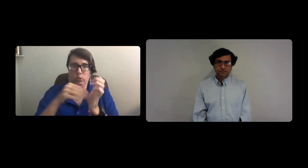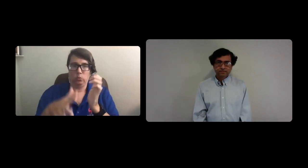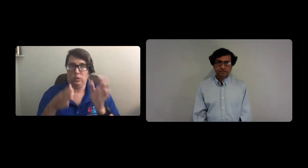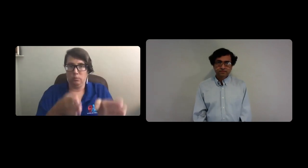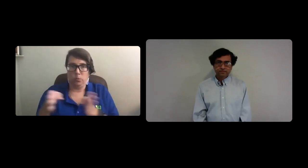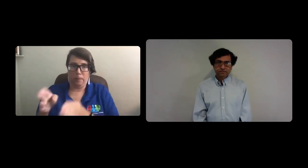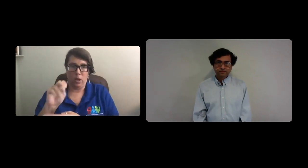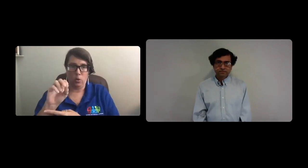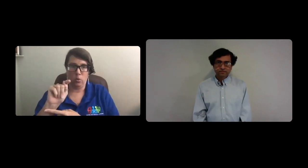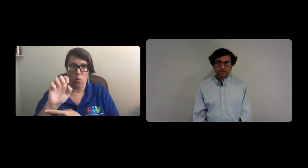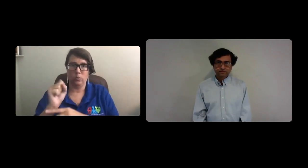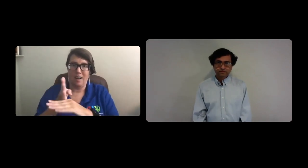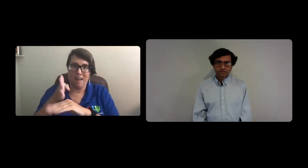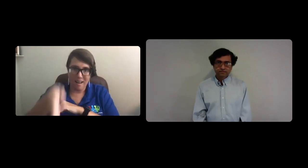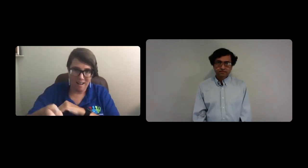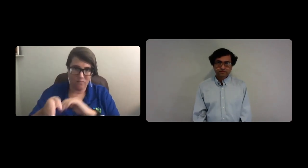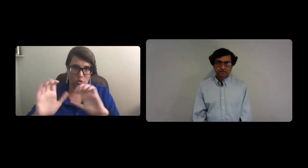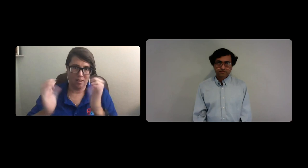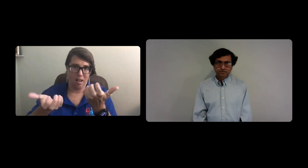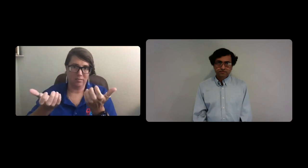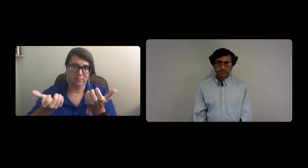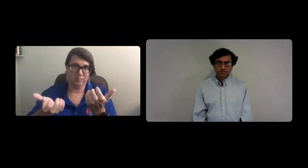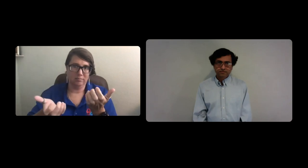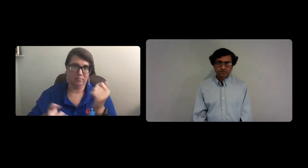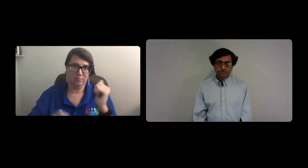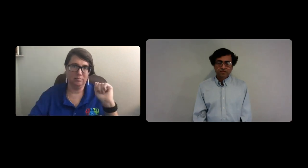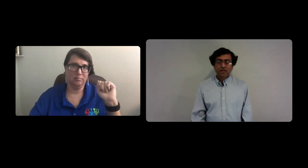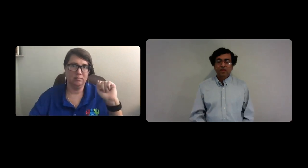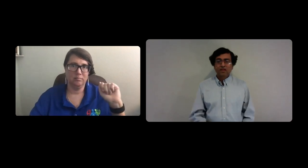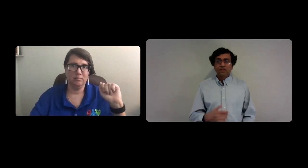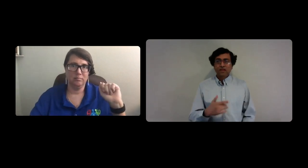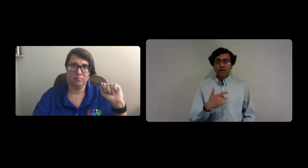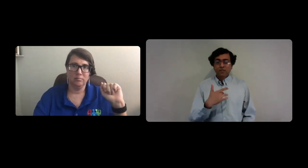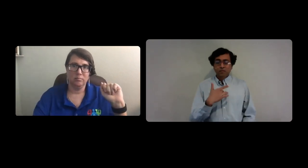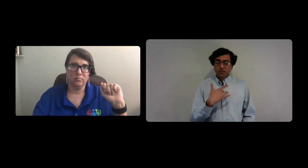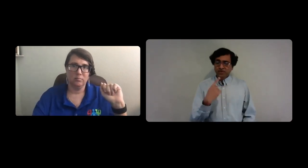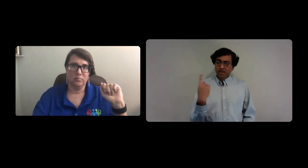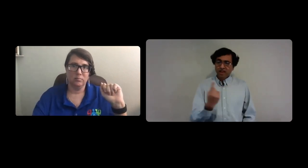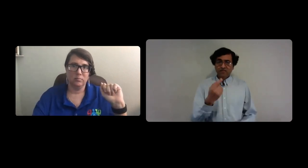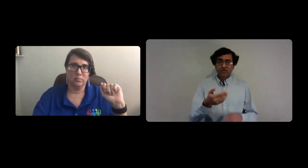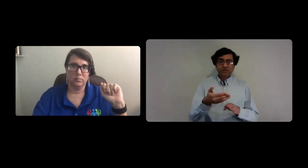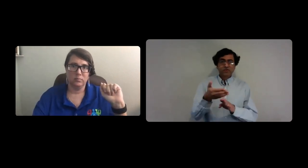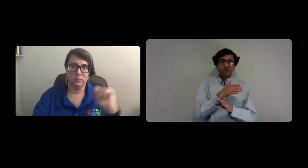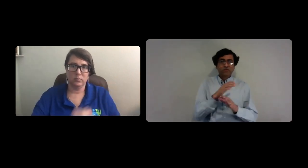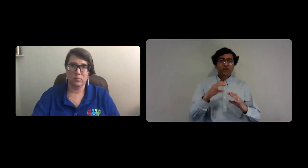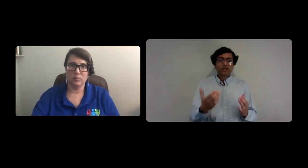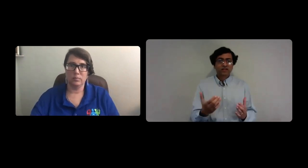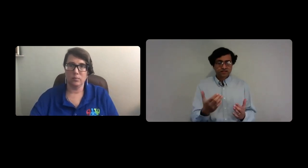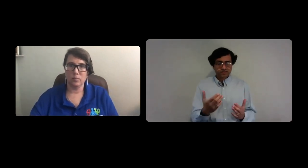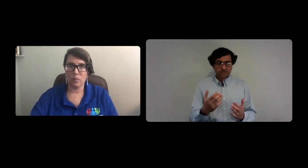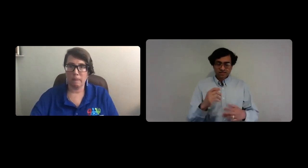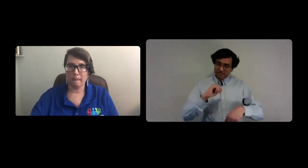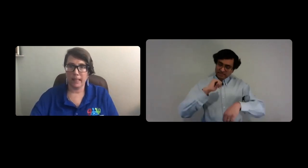Or will we give students prepared notes after a class is taught?